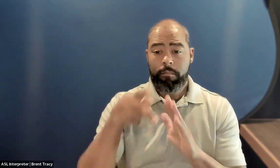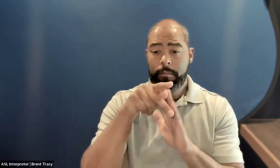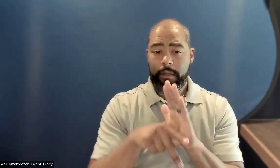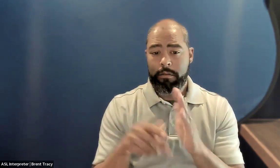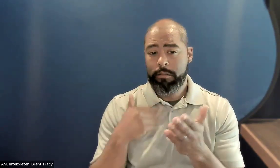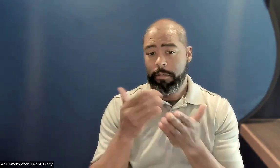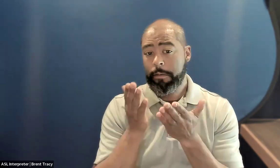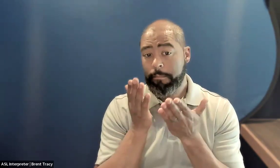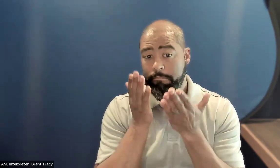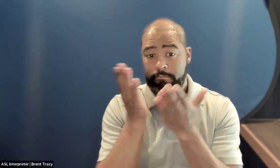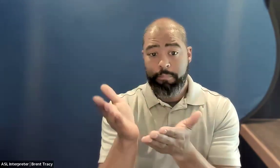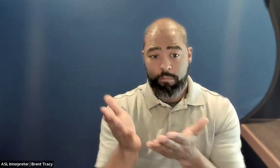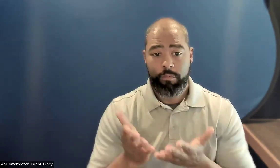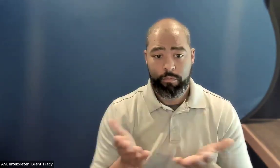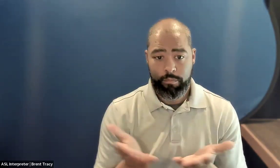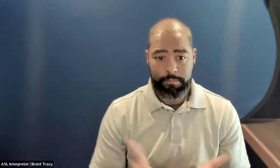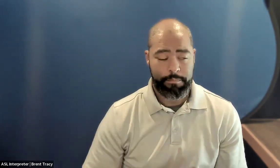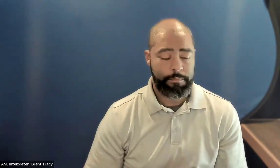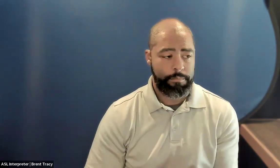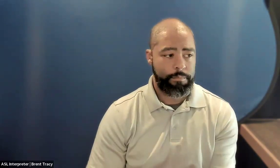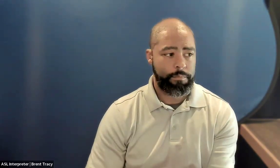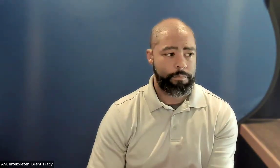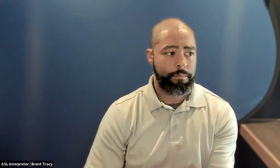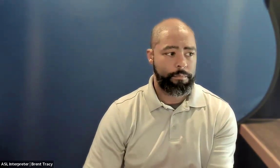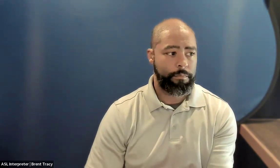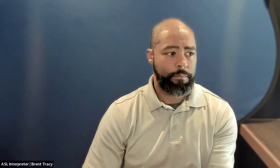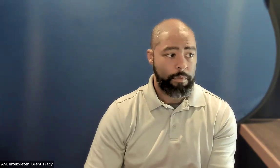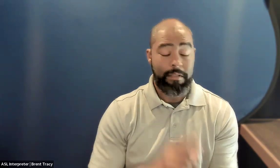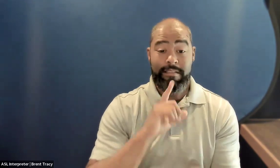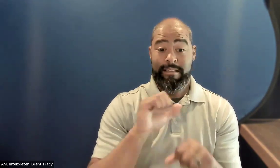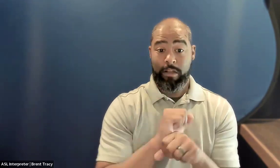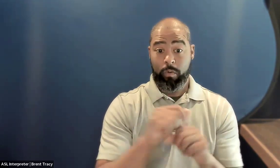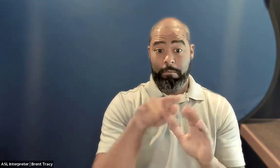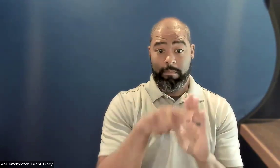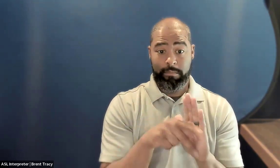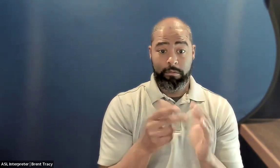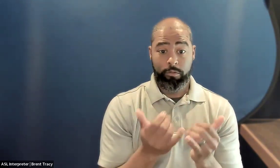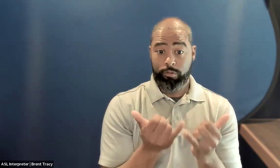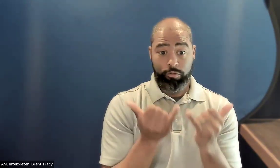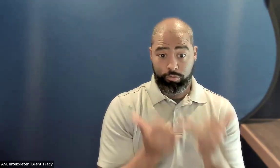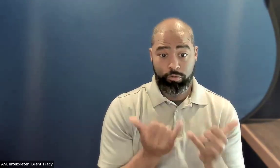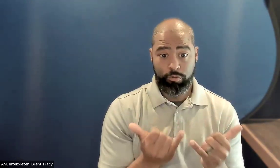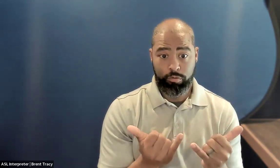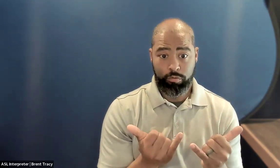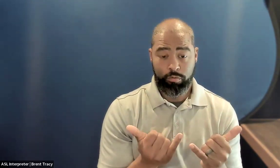So at this time the actual policy update is is simply a technical one.